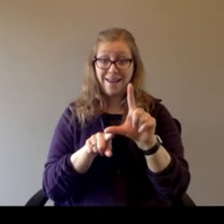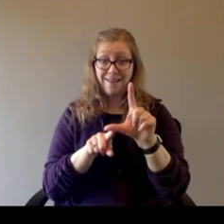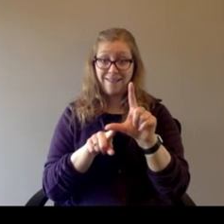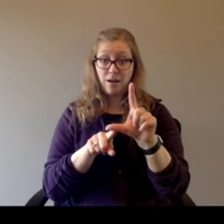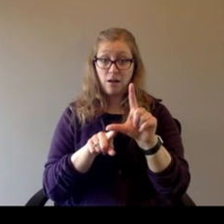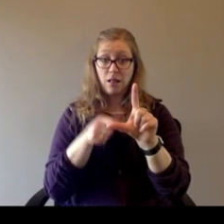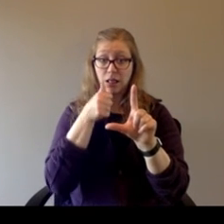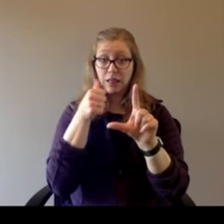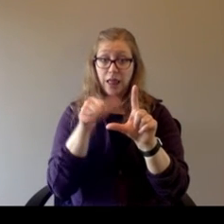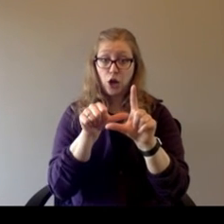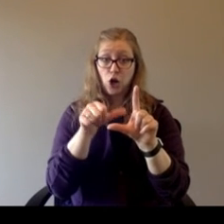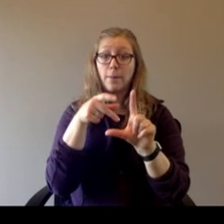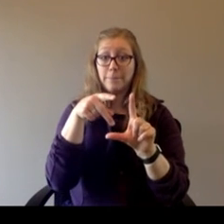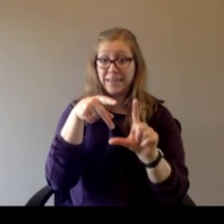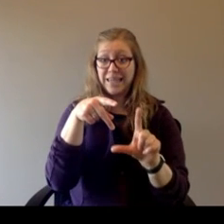are congruent.